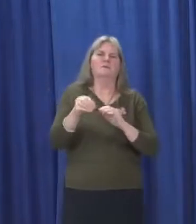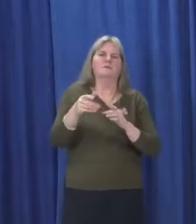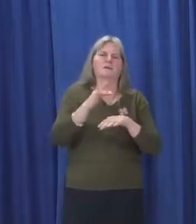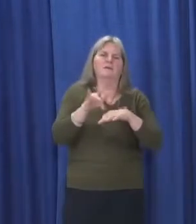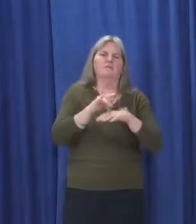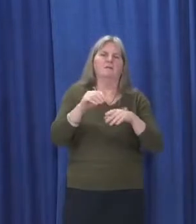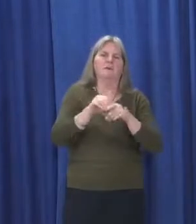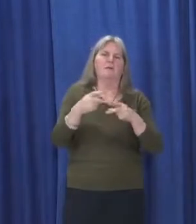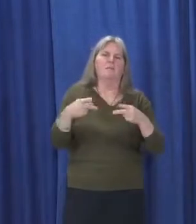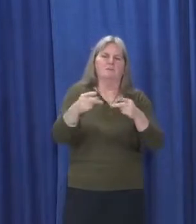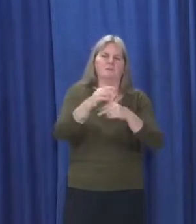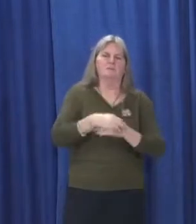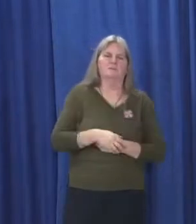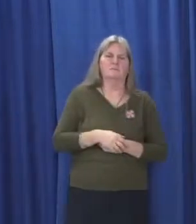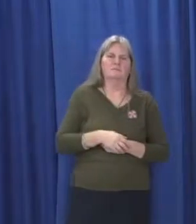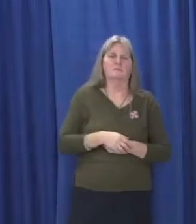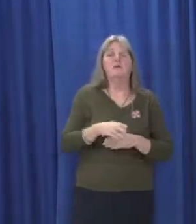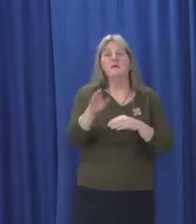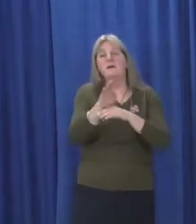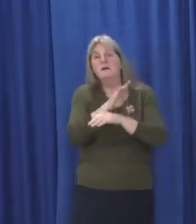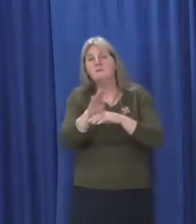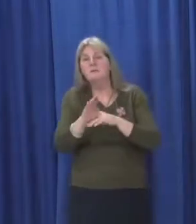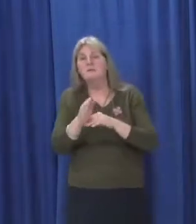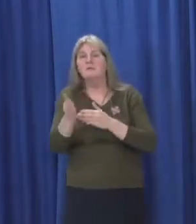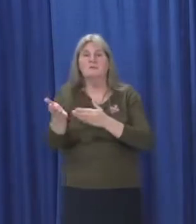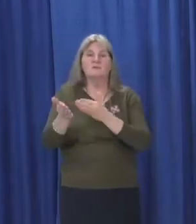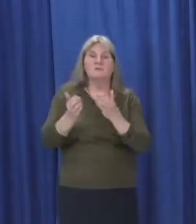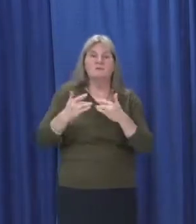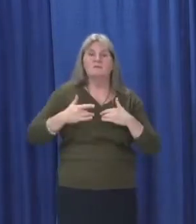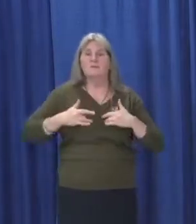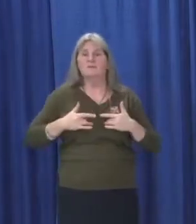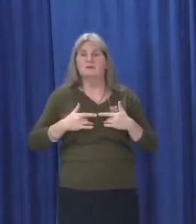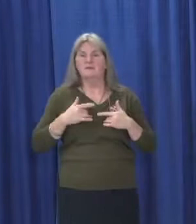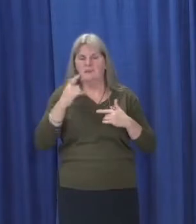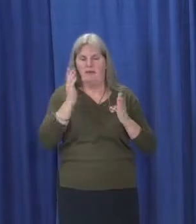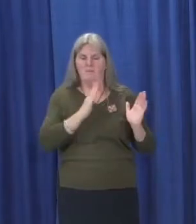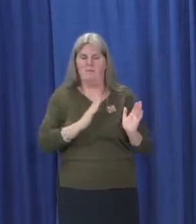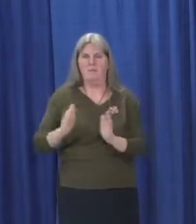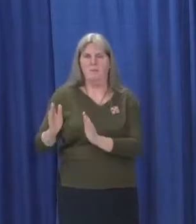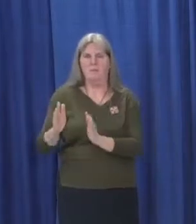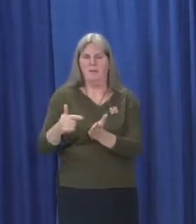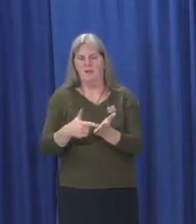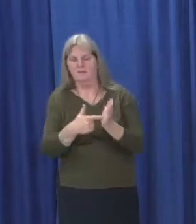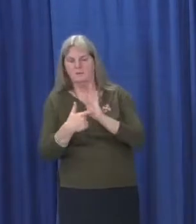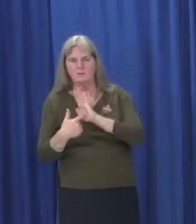And we are asking all businesses services and events to have on-site operational plans